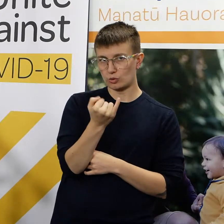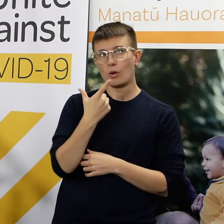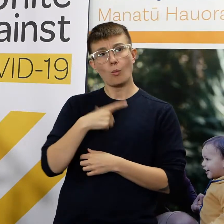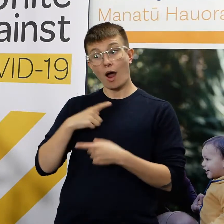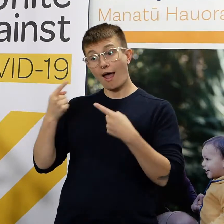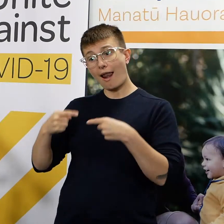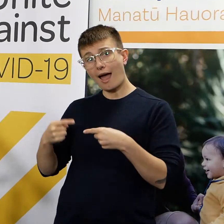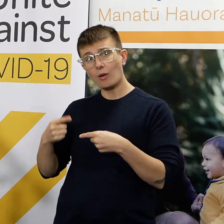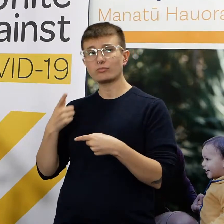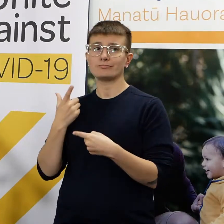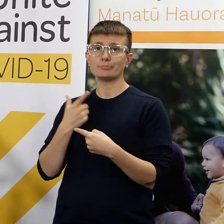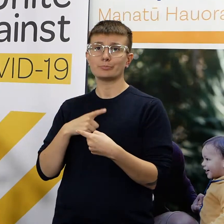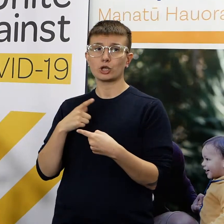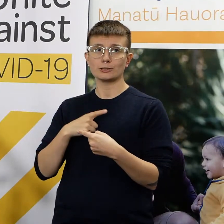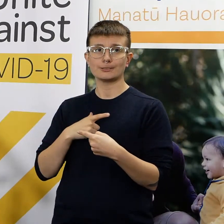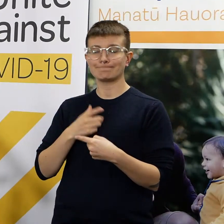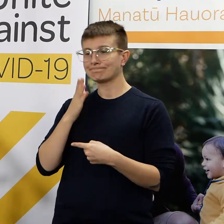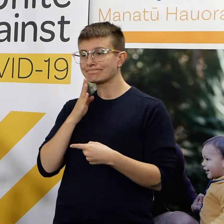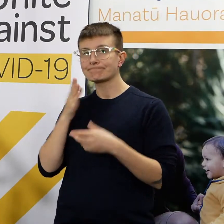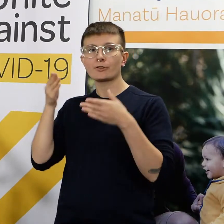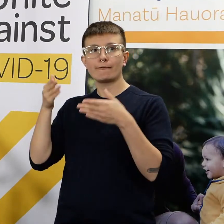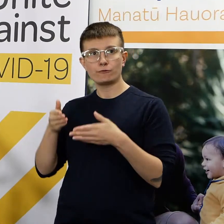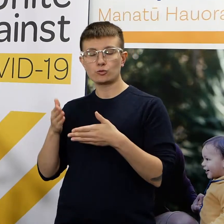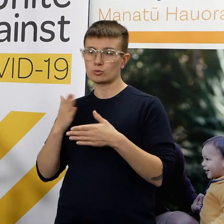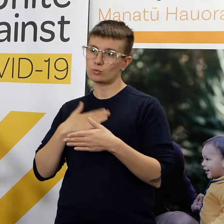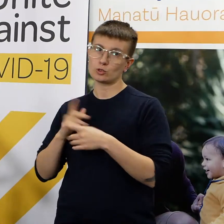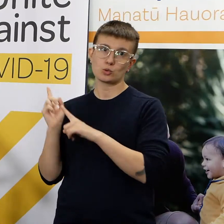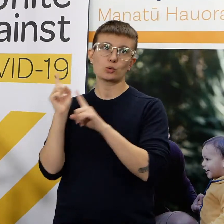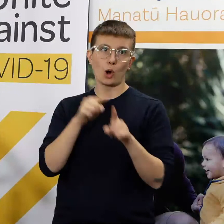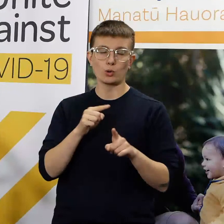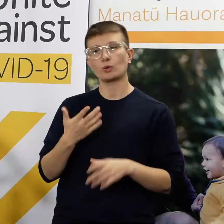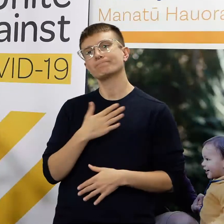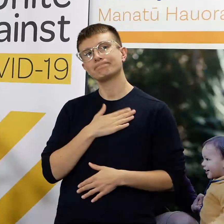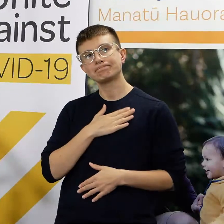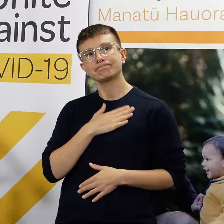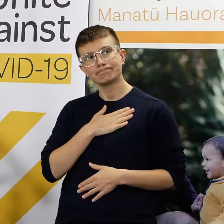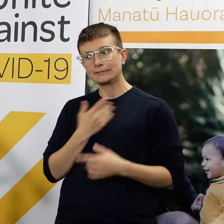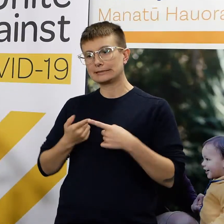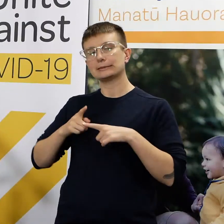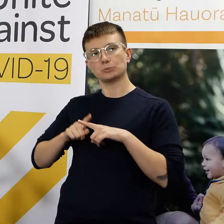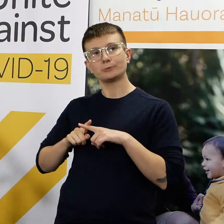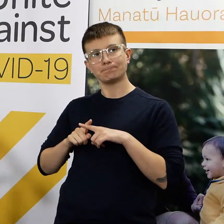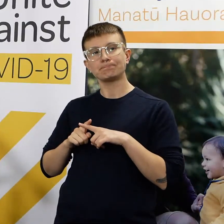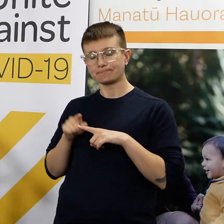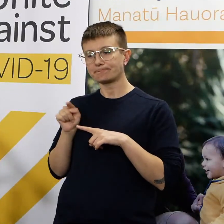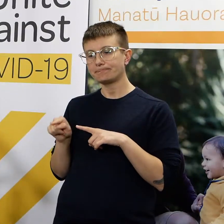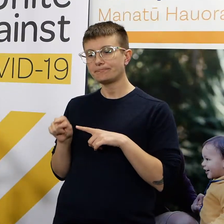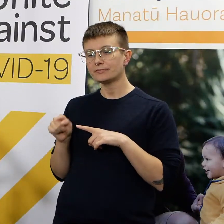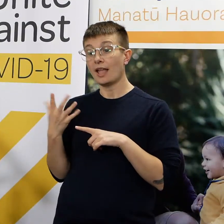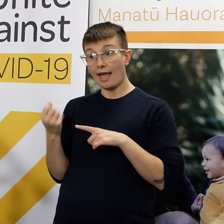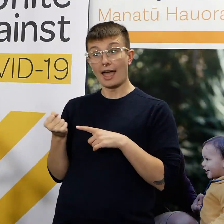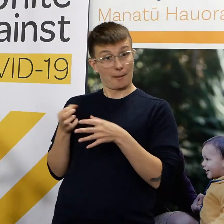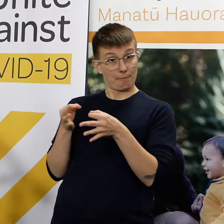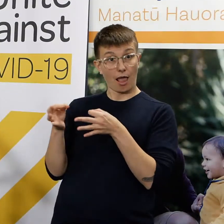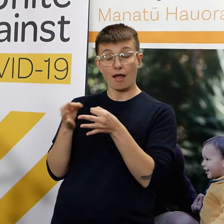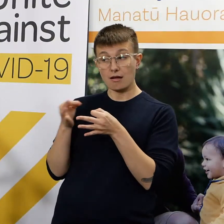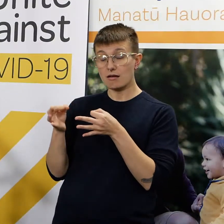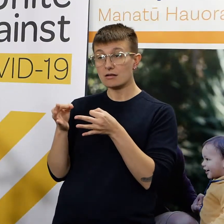as part of the approval process for the compassionate exemption, and that included for the travel arrangements.